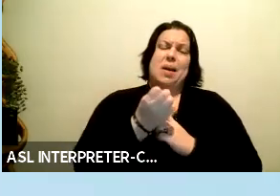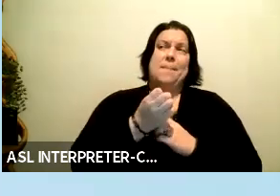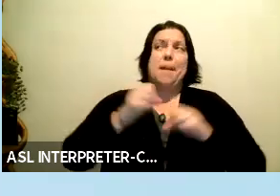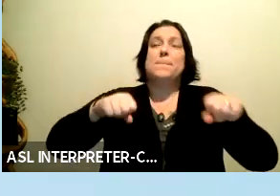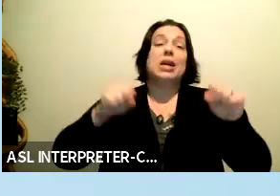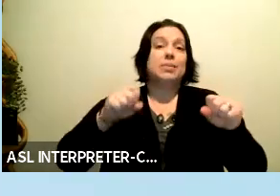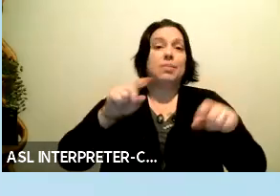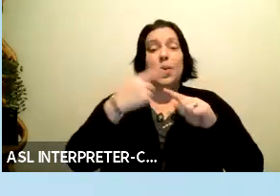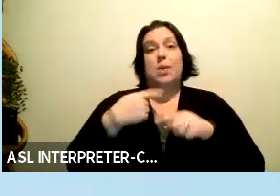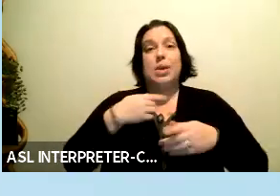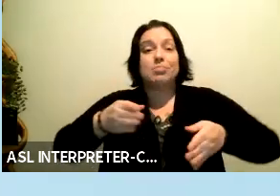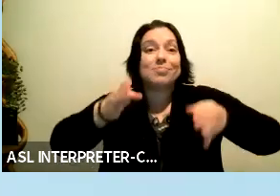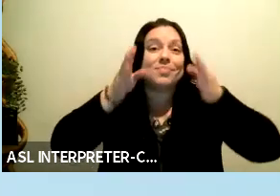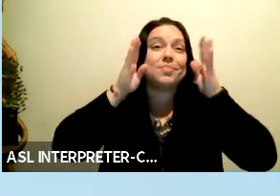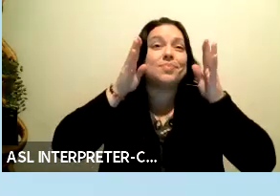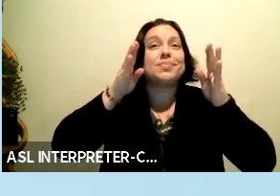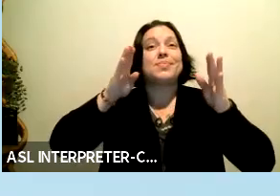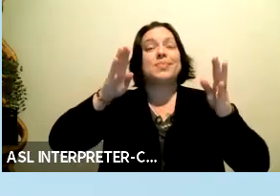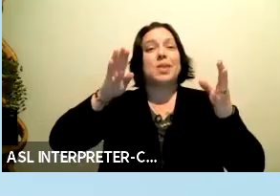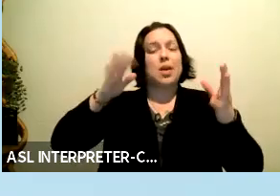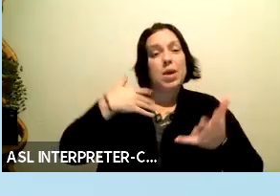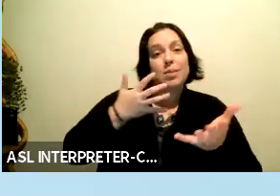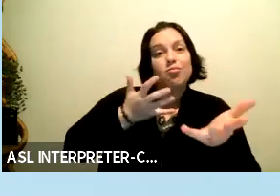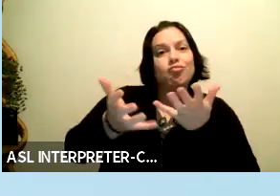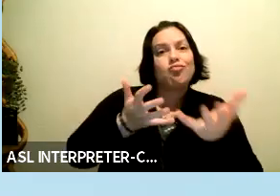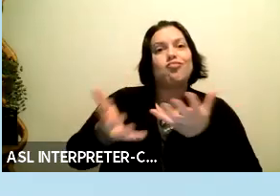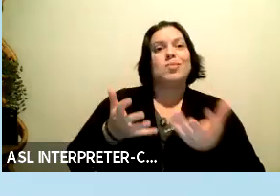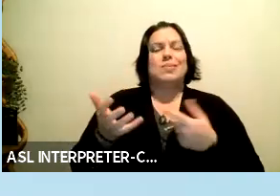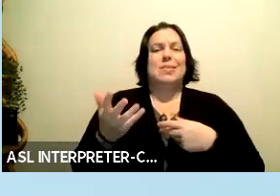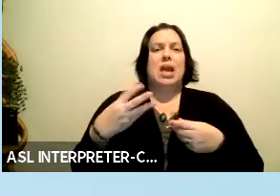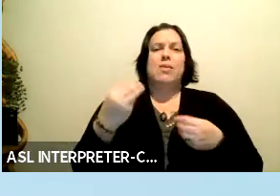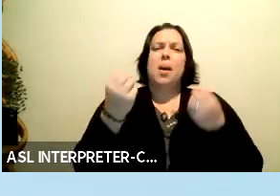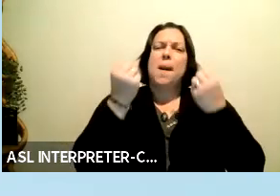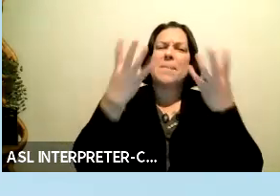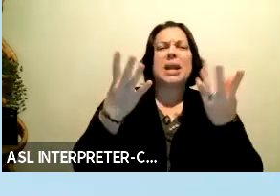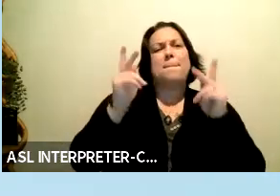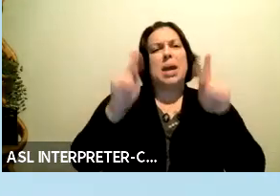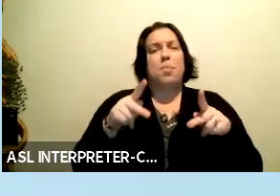and we all benefit when people from many different communities and perspectives prepare themselves to